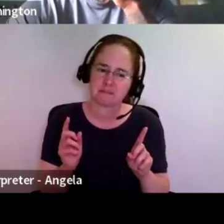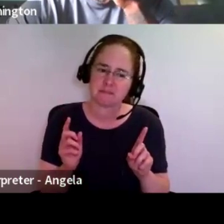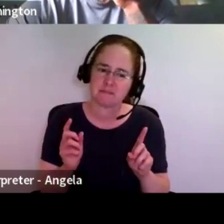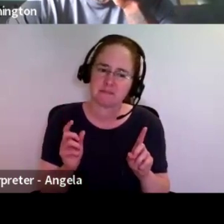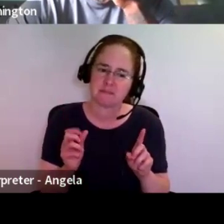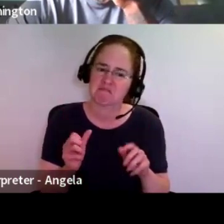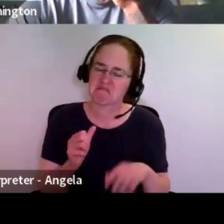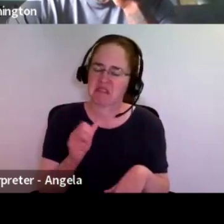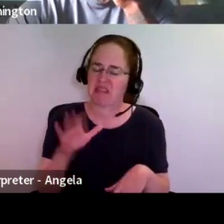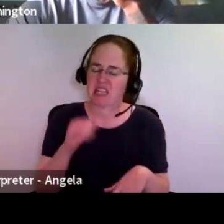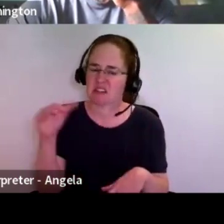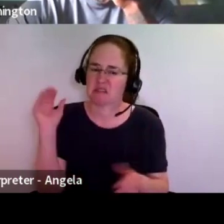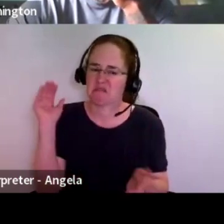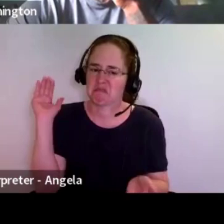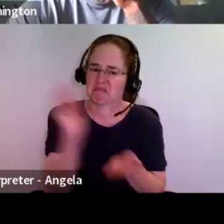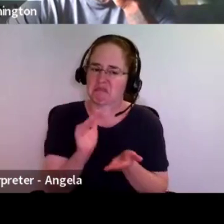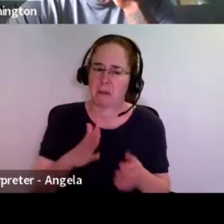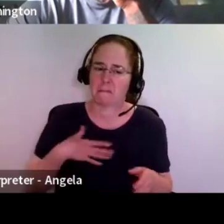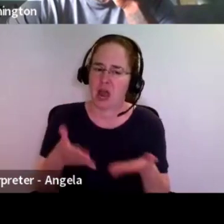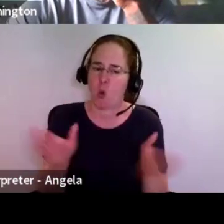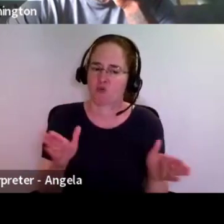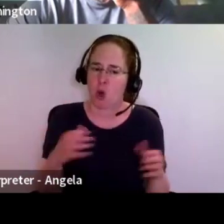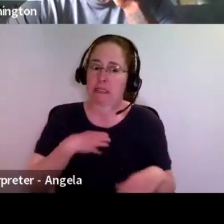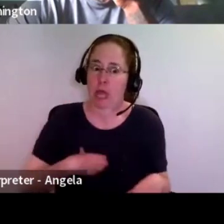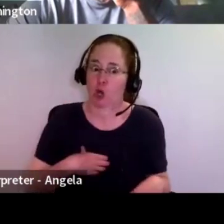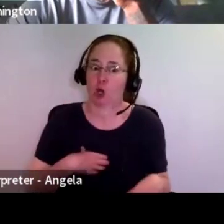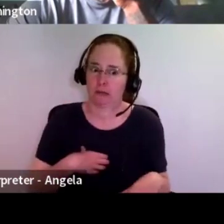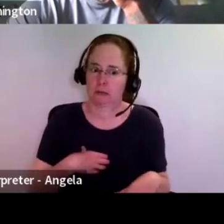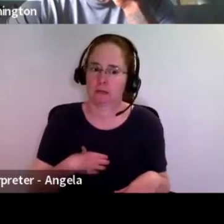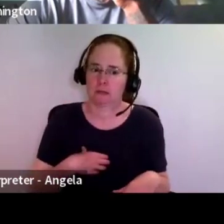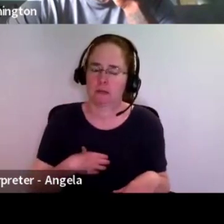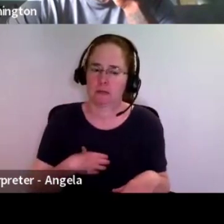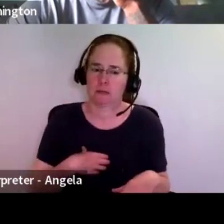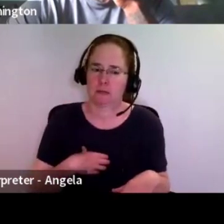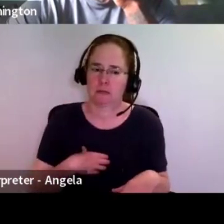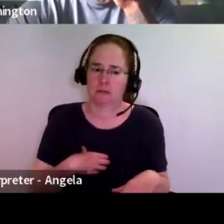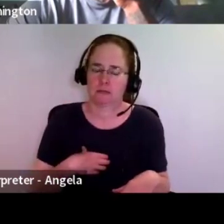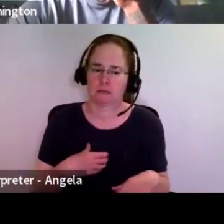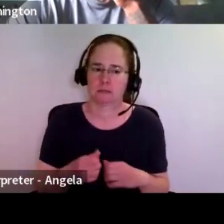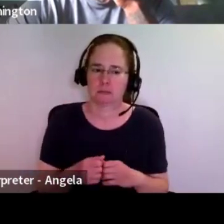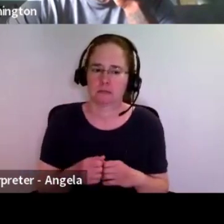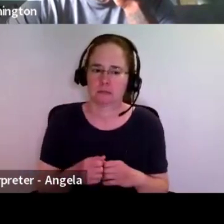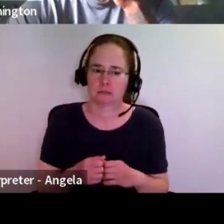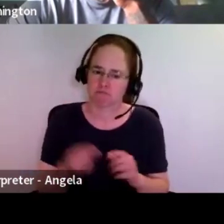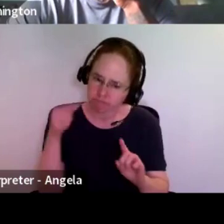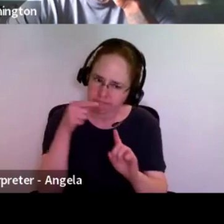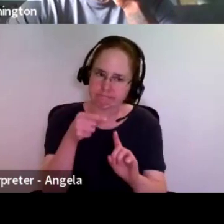my overall like, desire, you know, towards kind of like, that